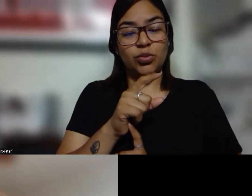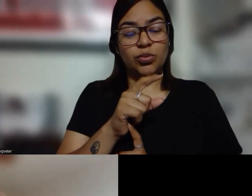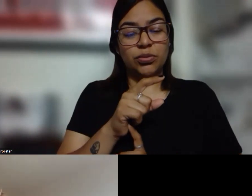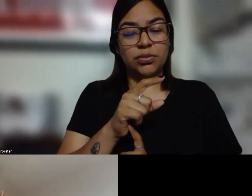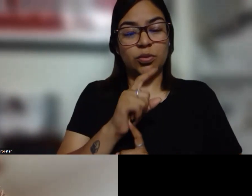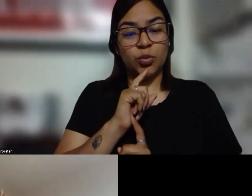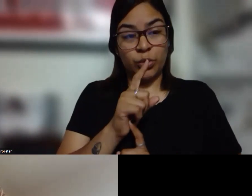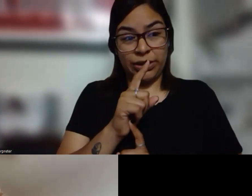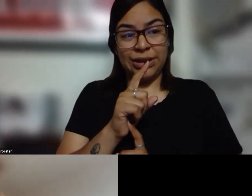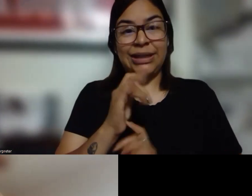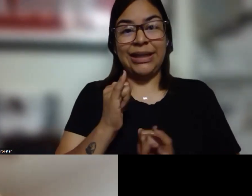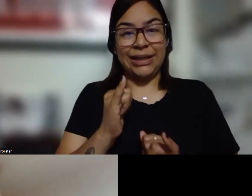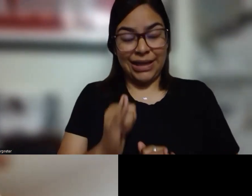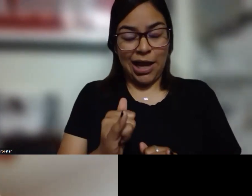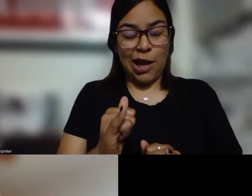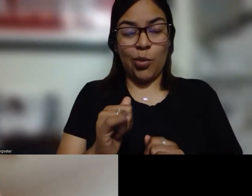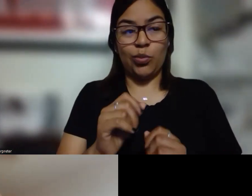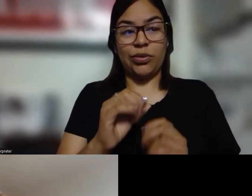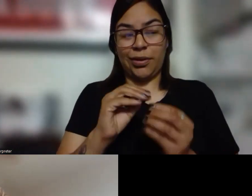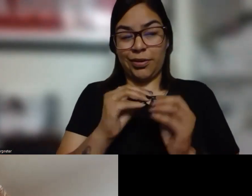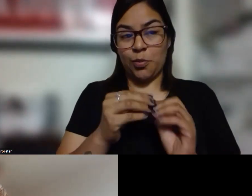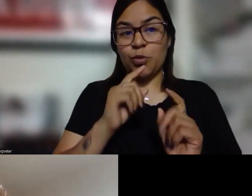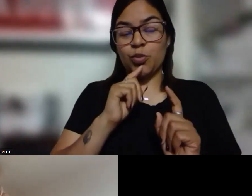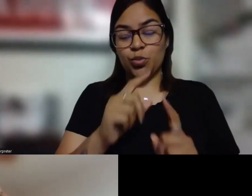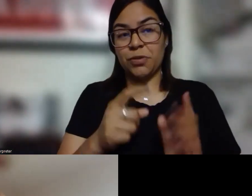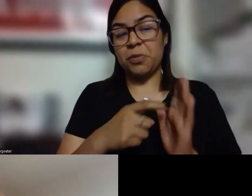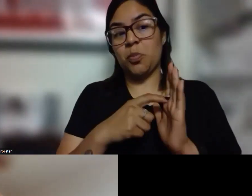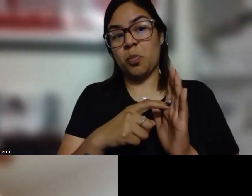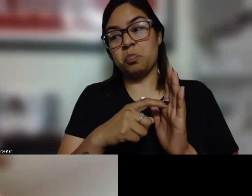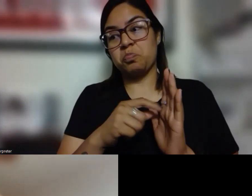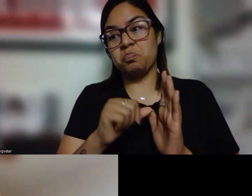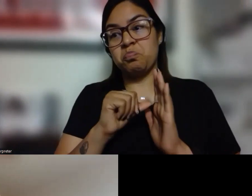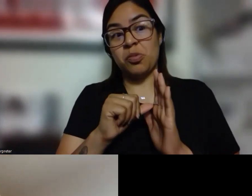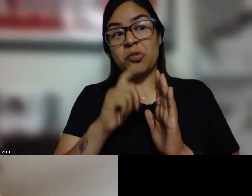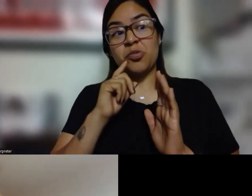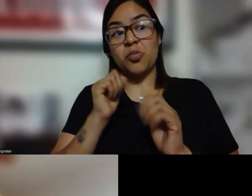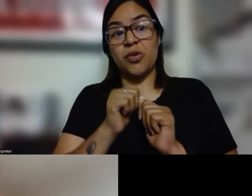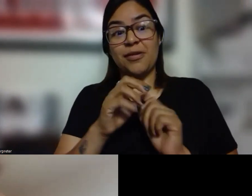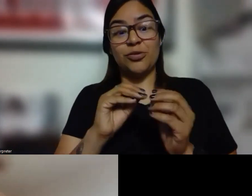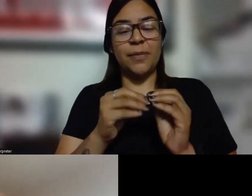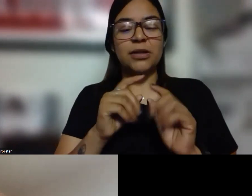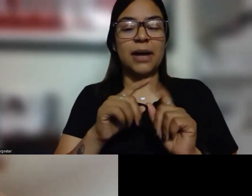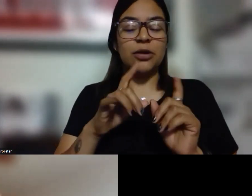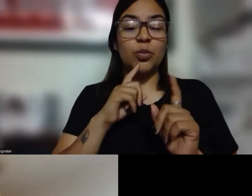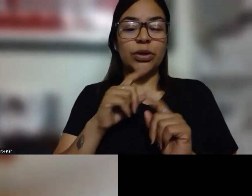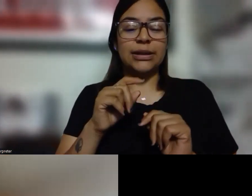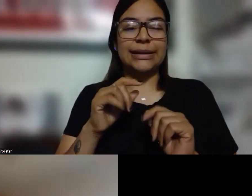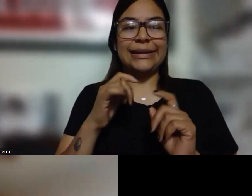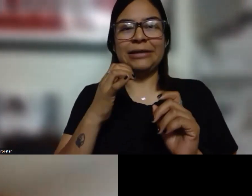impressive numbers the thing that really stood out to me was um the key issues that the adrcs